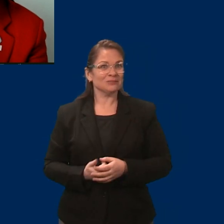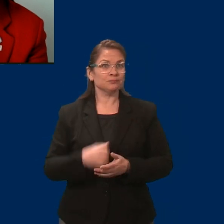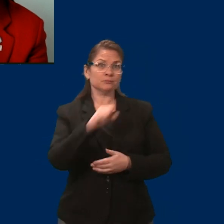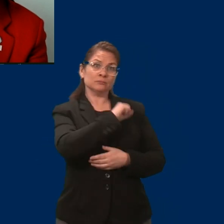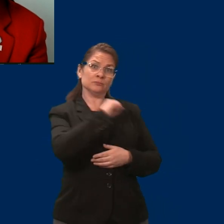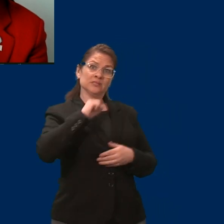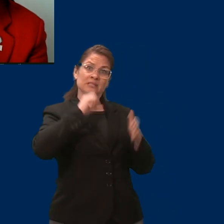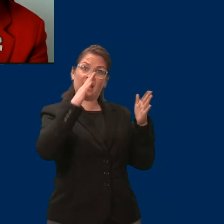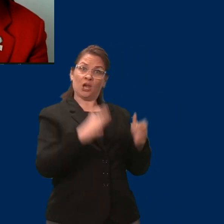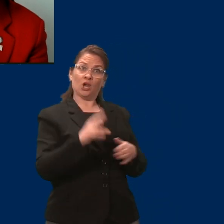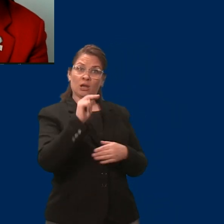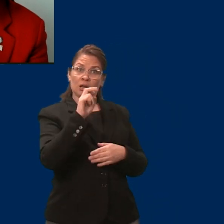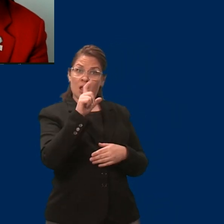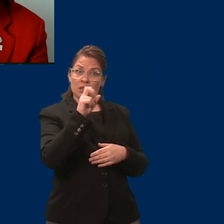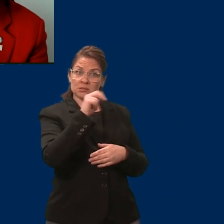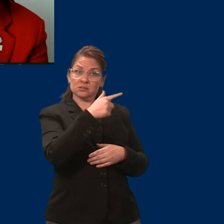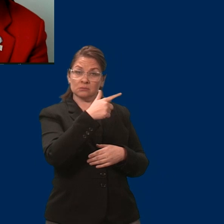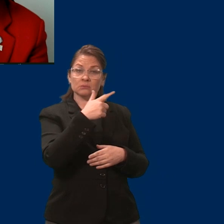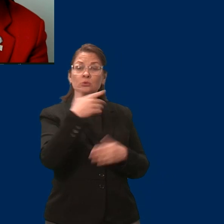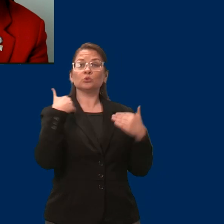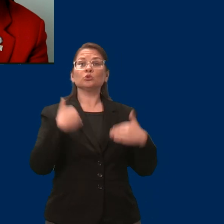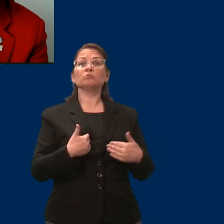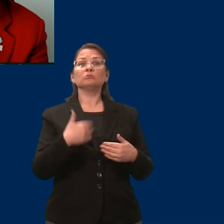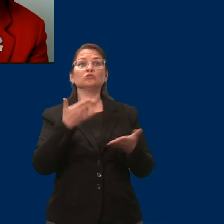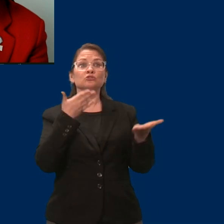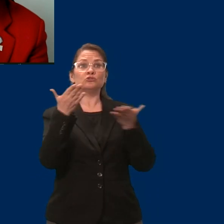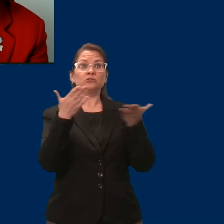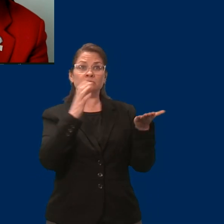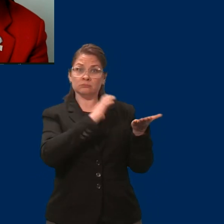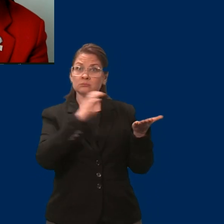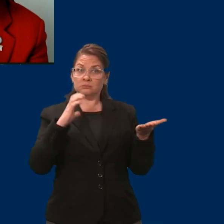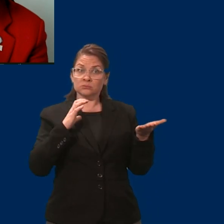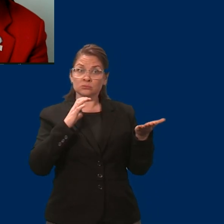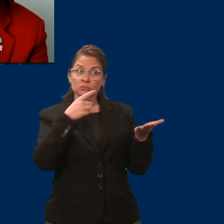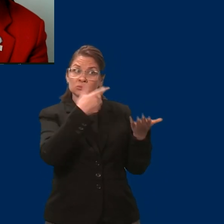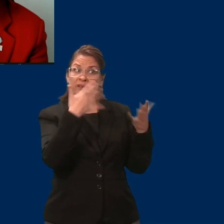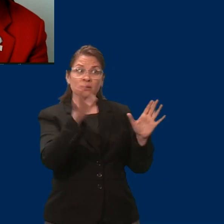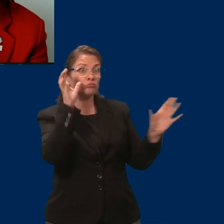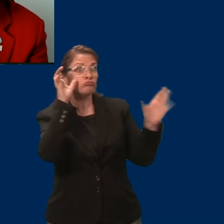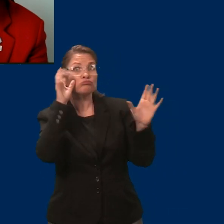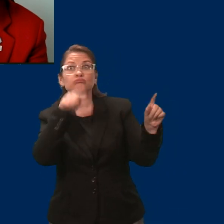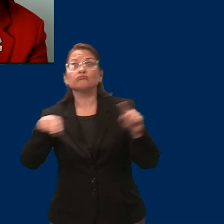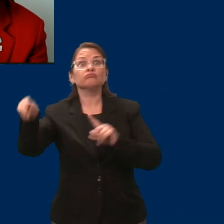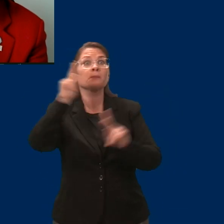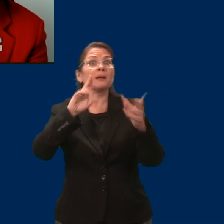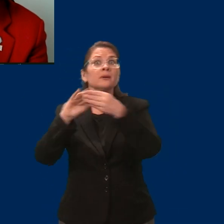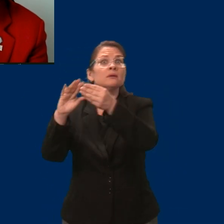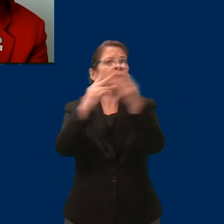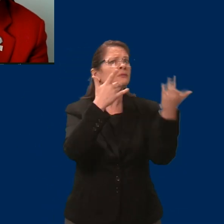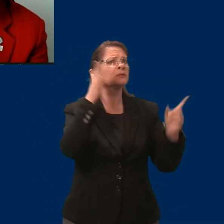you have heard these issues and concerns brought up. What path do you see forward in the legislature to address these issues?